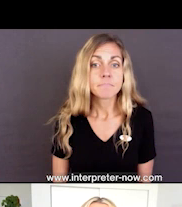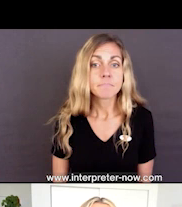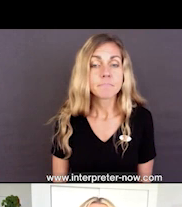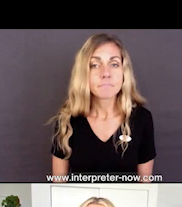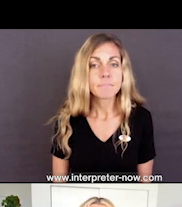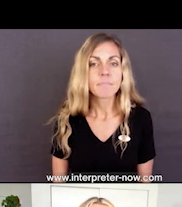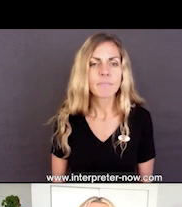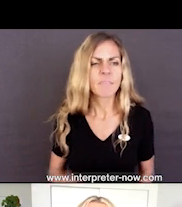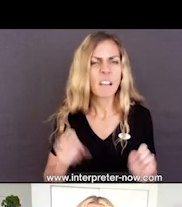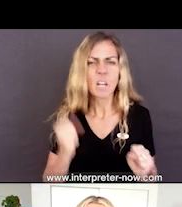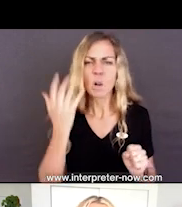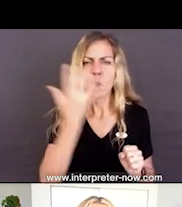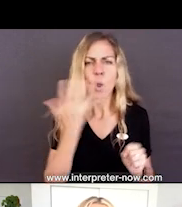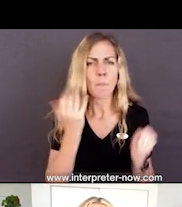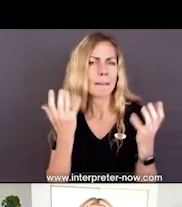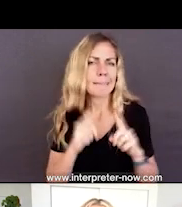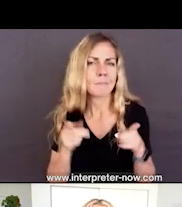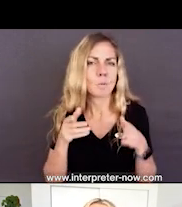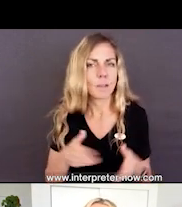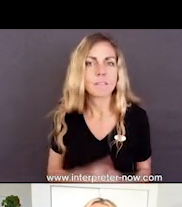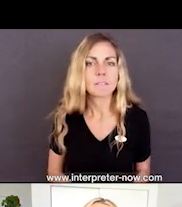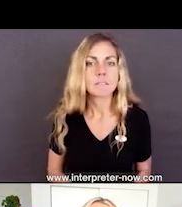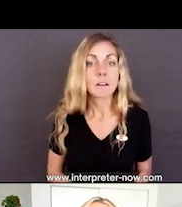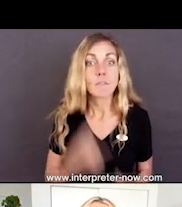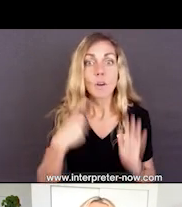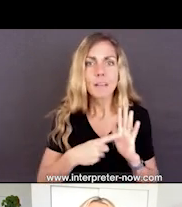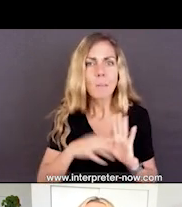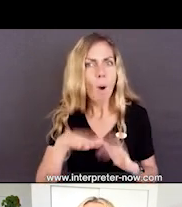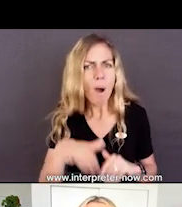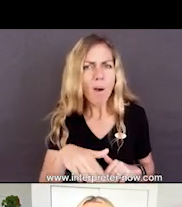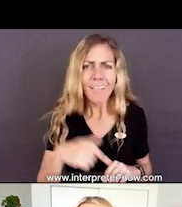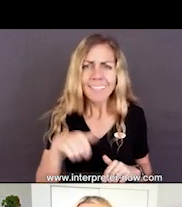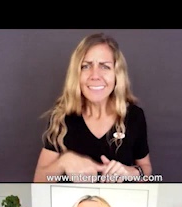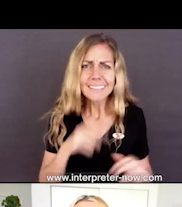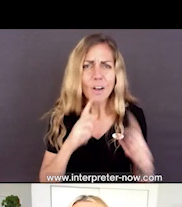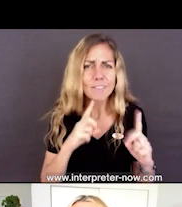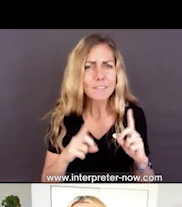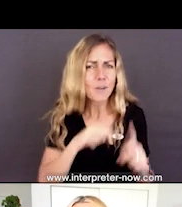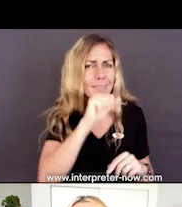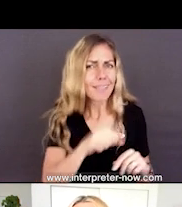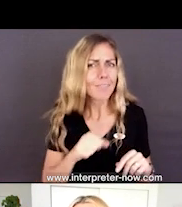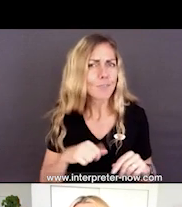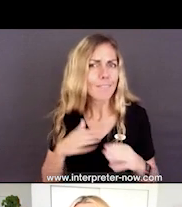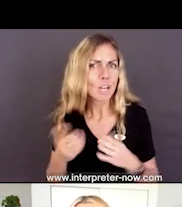This can take a lot of different forms. For example, "I'd love to take this conversation in a new direction.